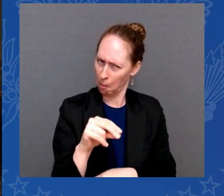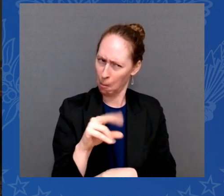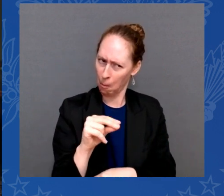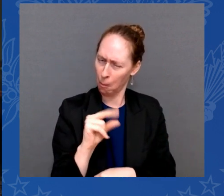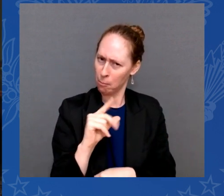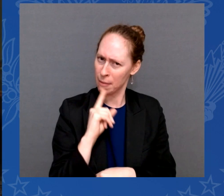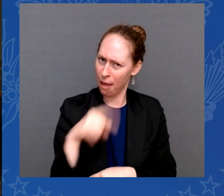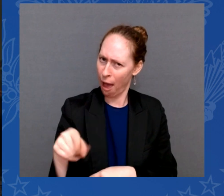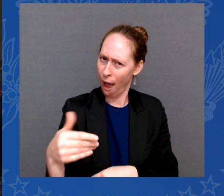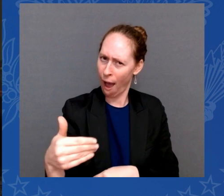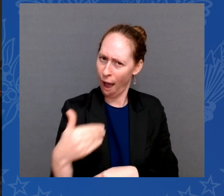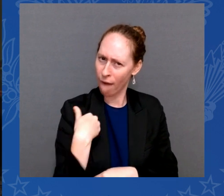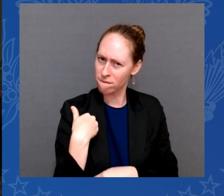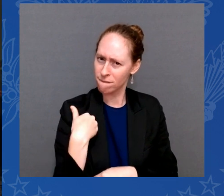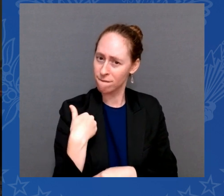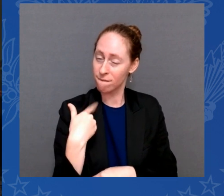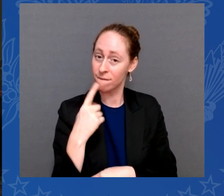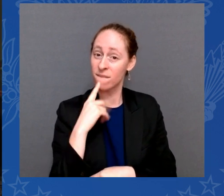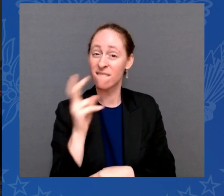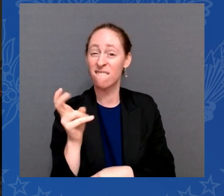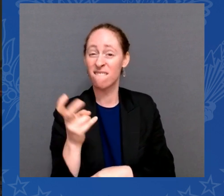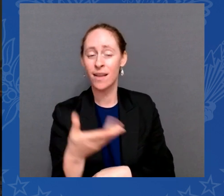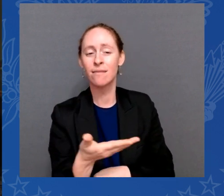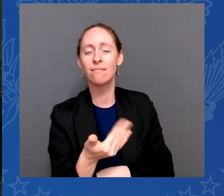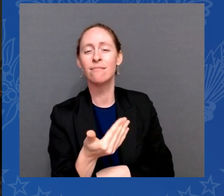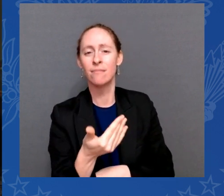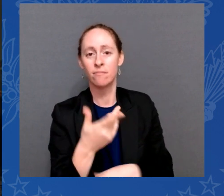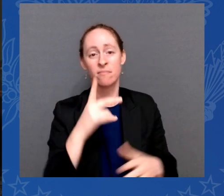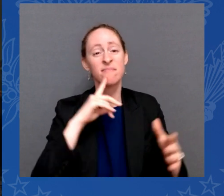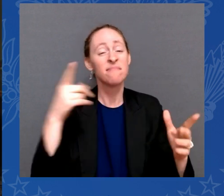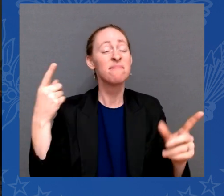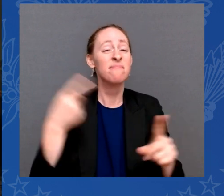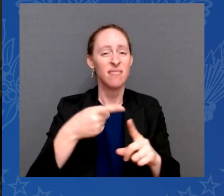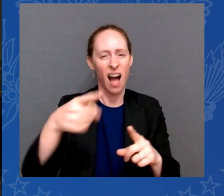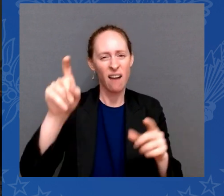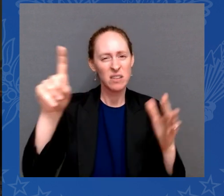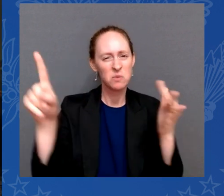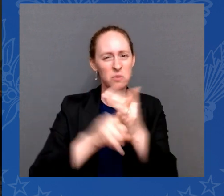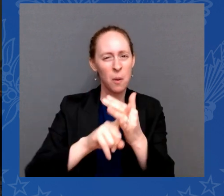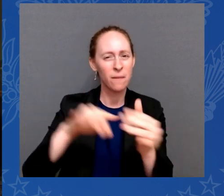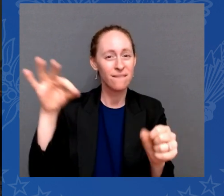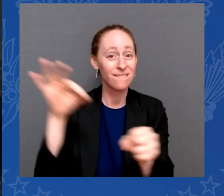that the Court had just ripped away after 50 years And as I said last night -- last month,